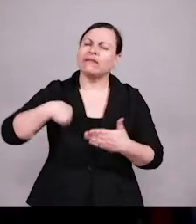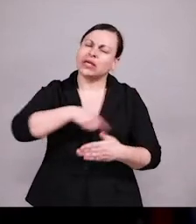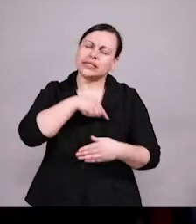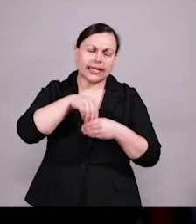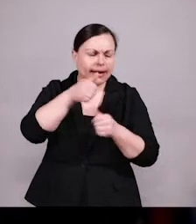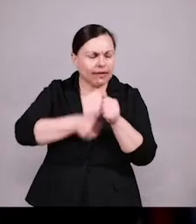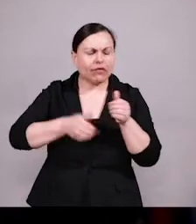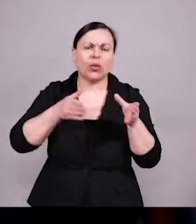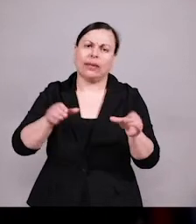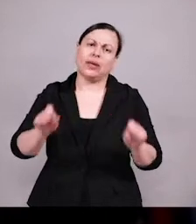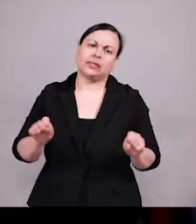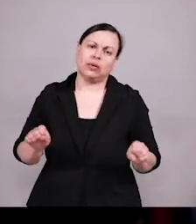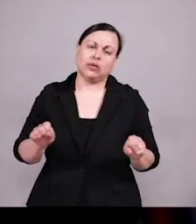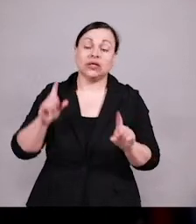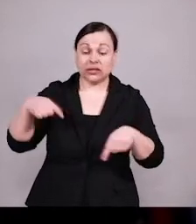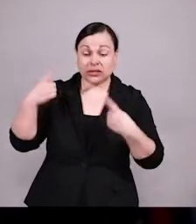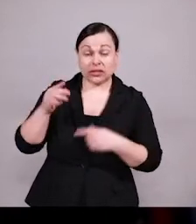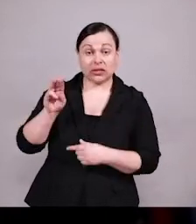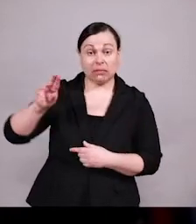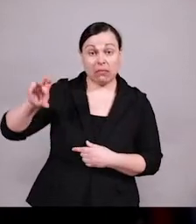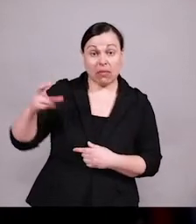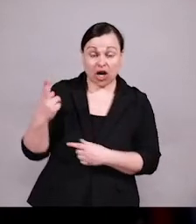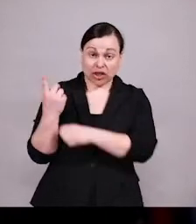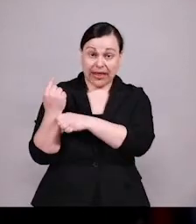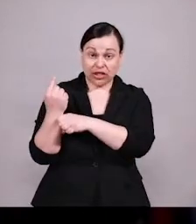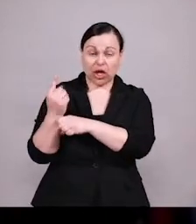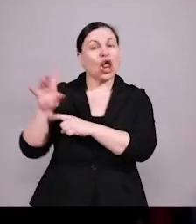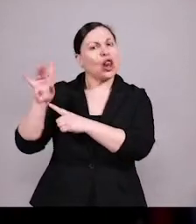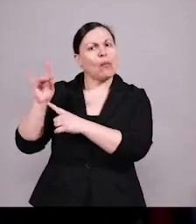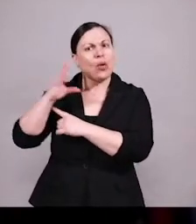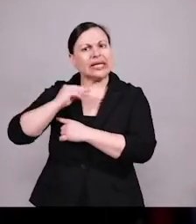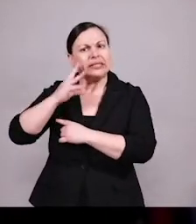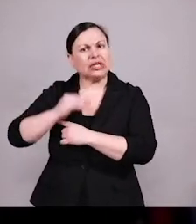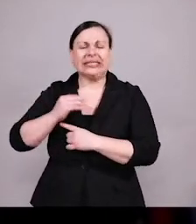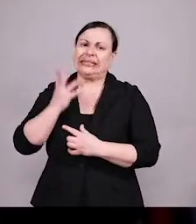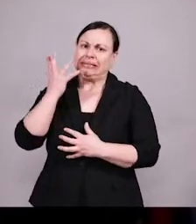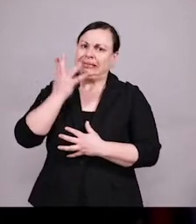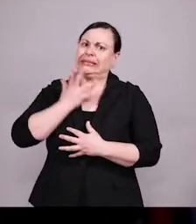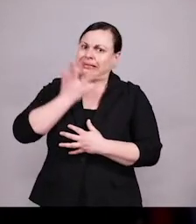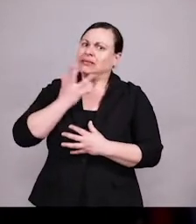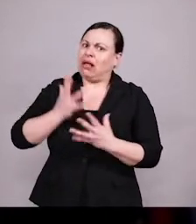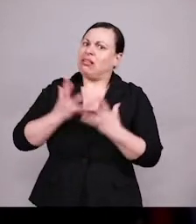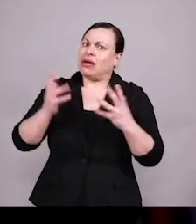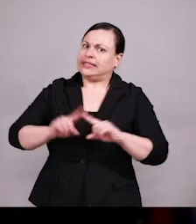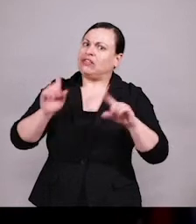possible. Since March of last year, the Lobo experience has looked very different for all